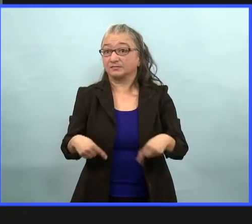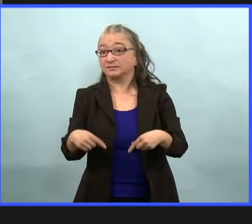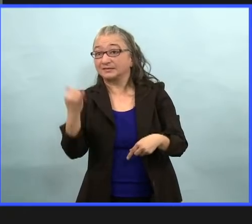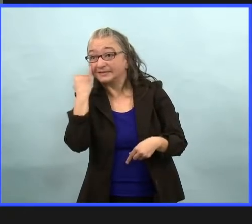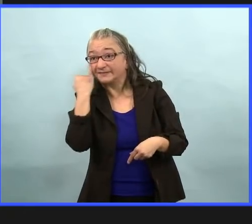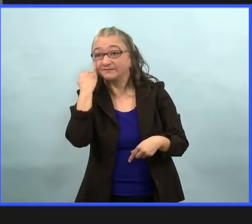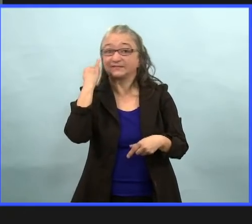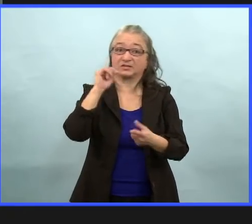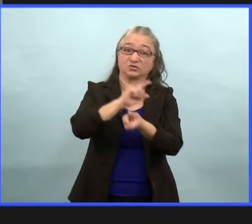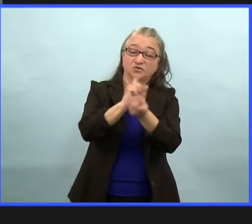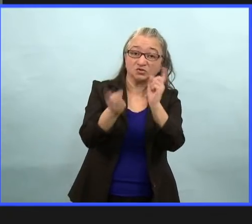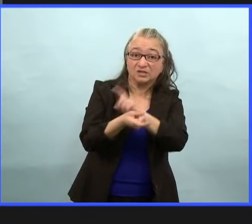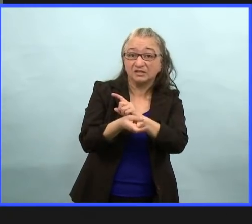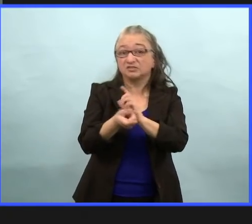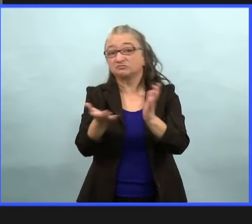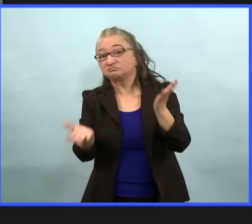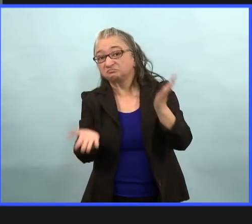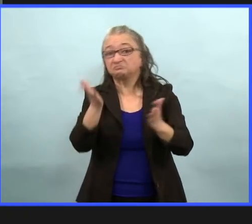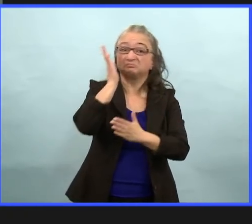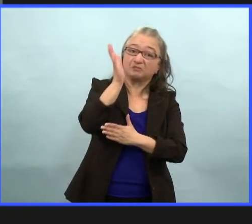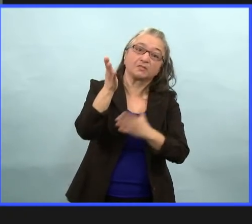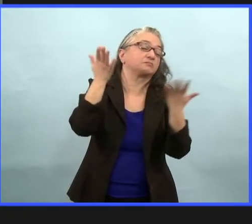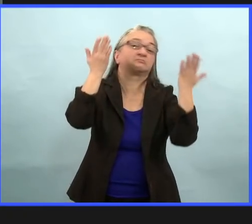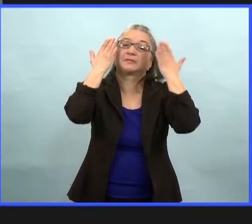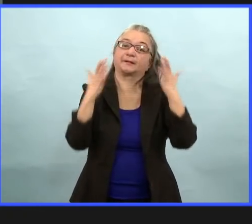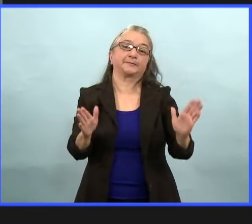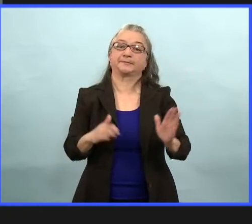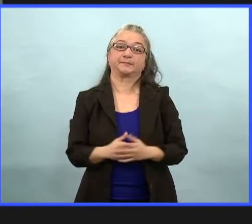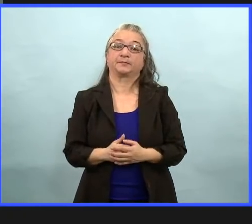uh right now it looks like those uh low-risk youth are